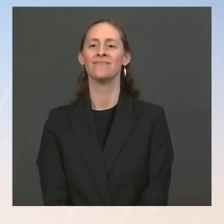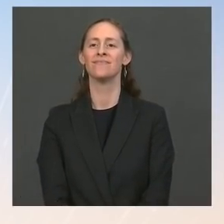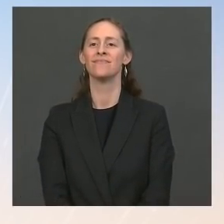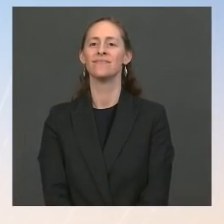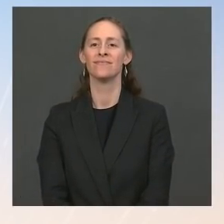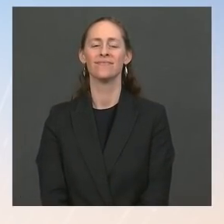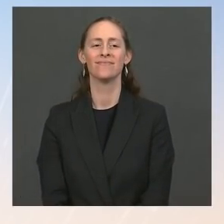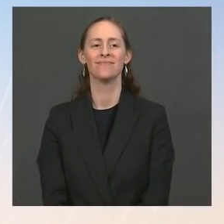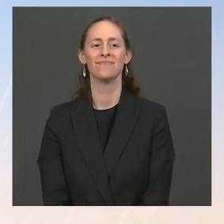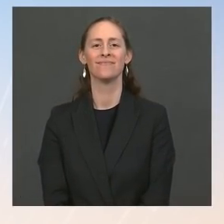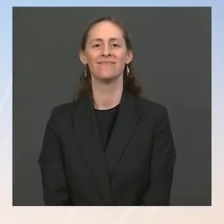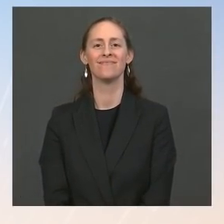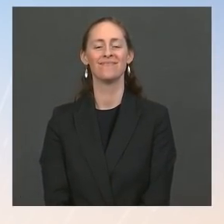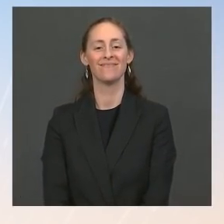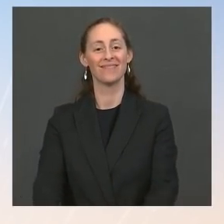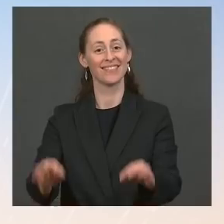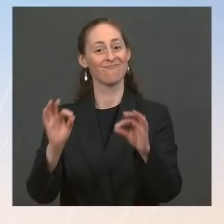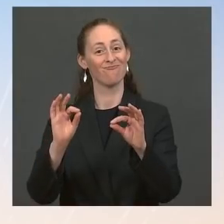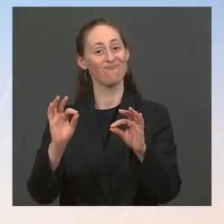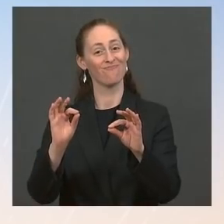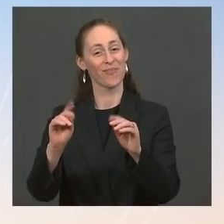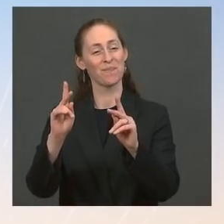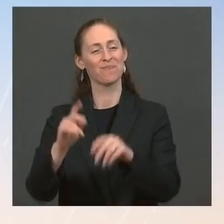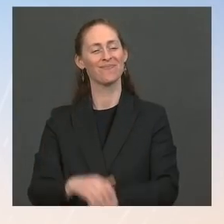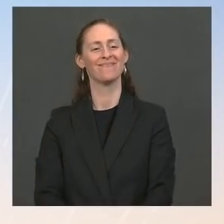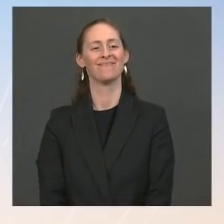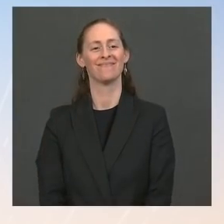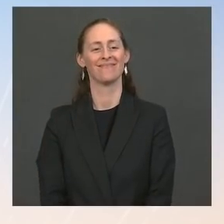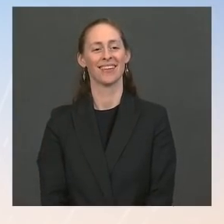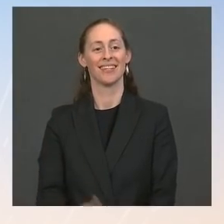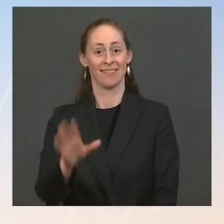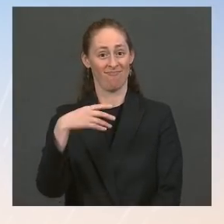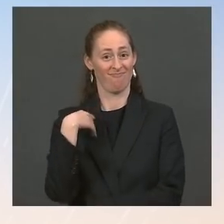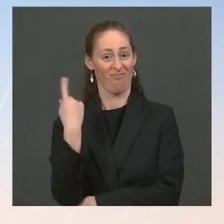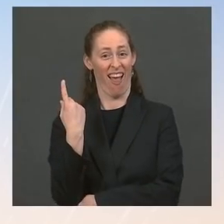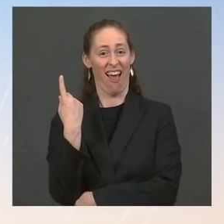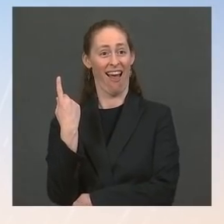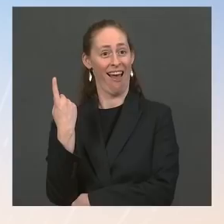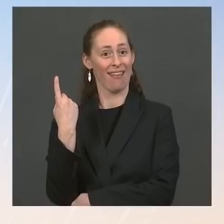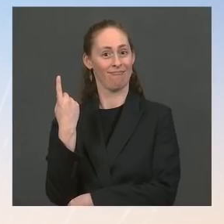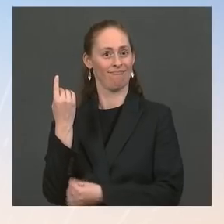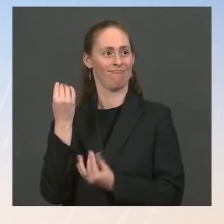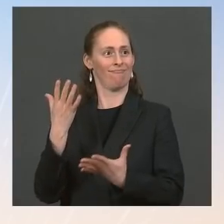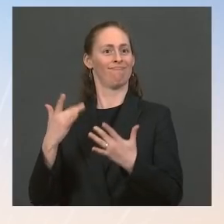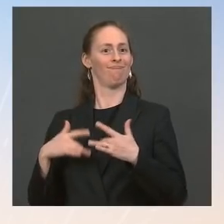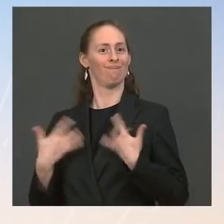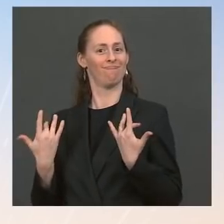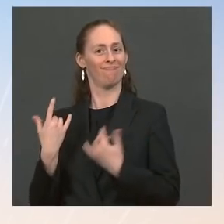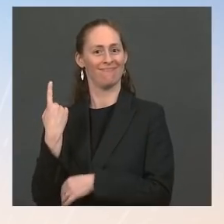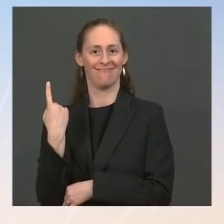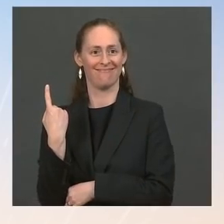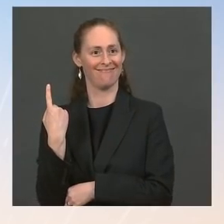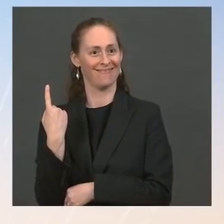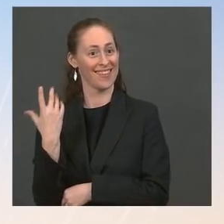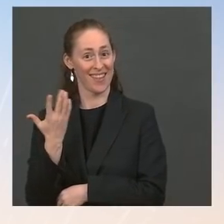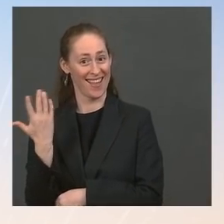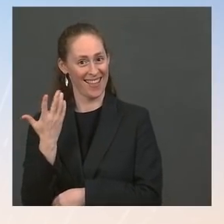I just have one item for all of you at the top. Obviously, an exciting day here at the White House,